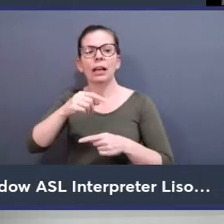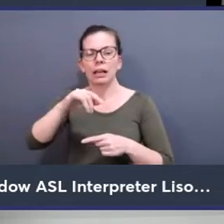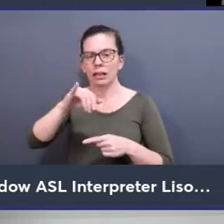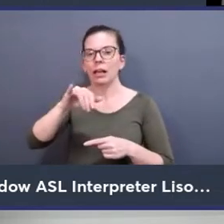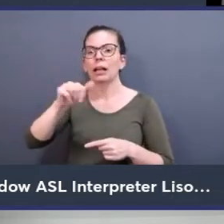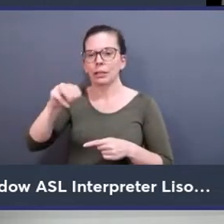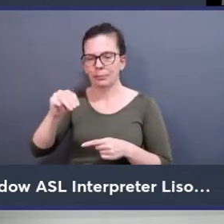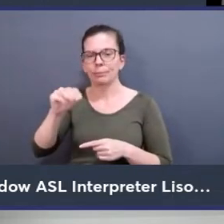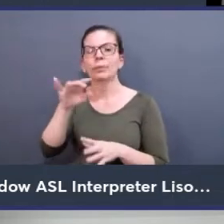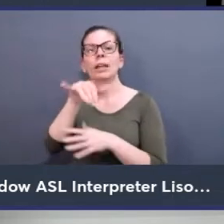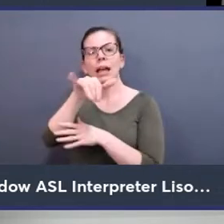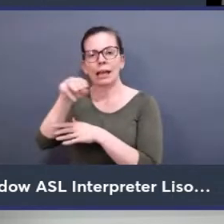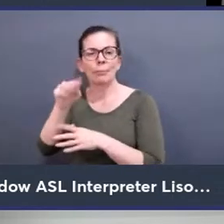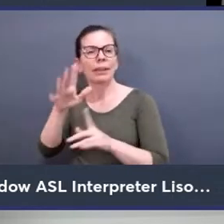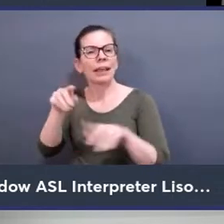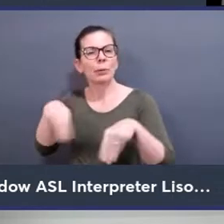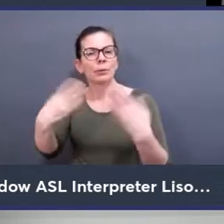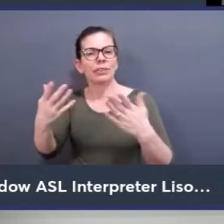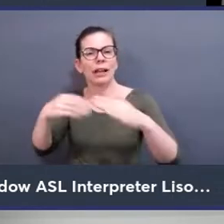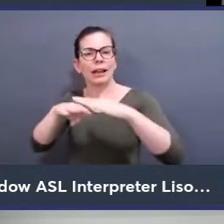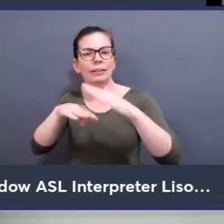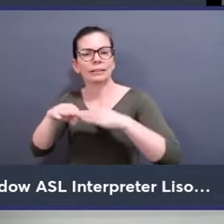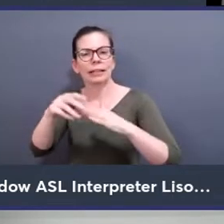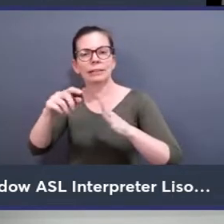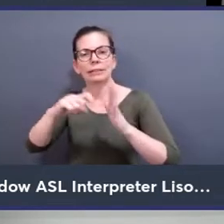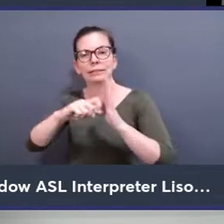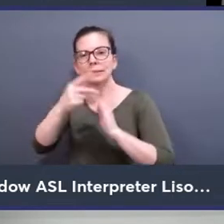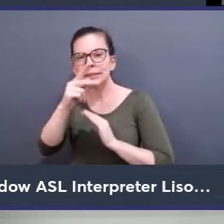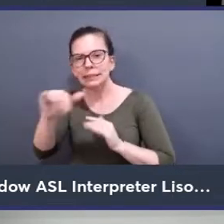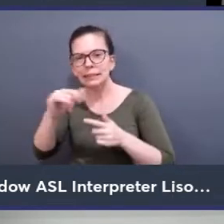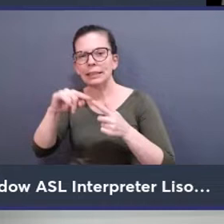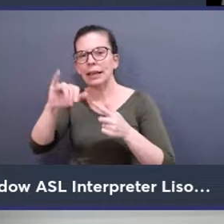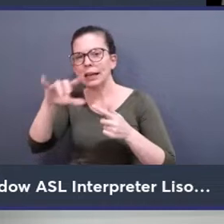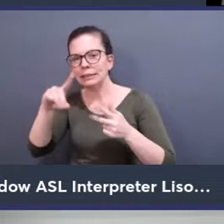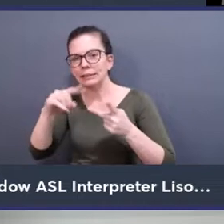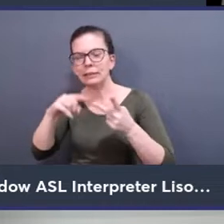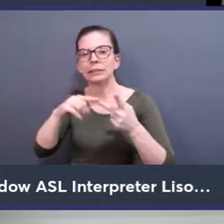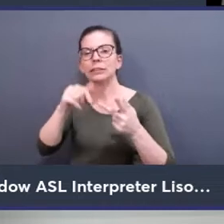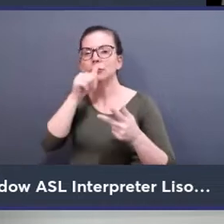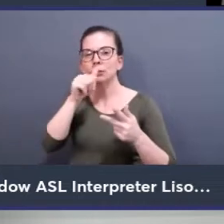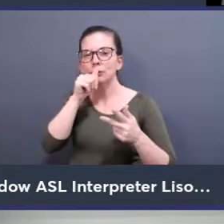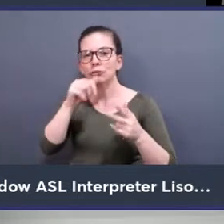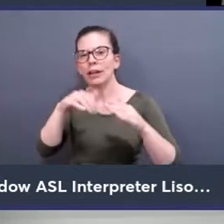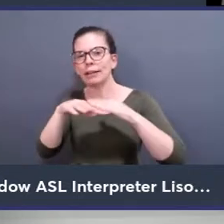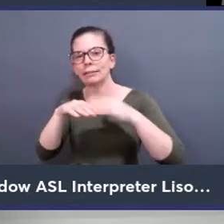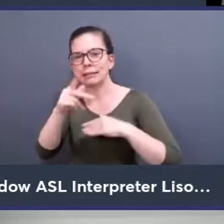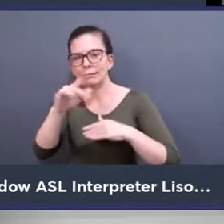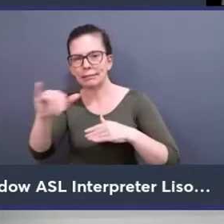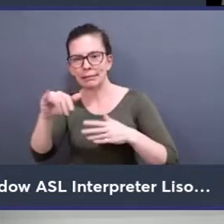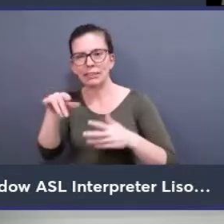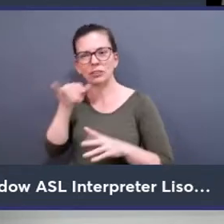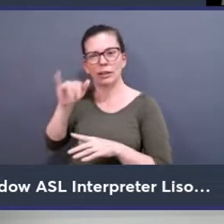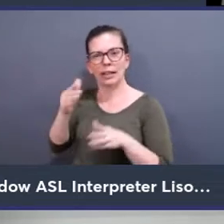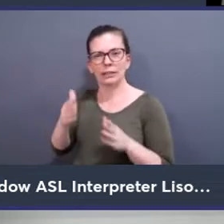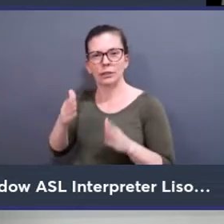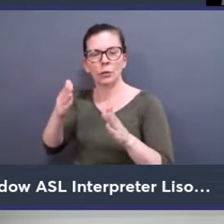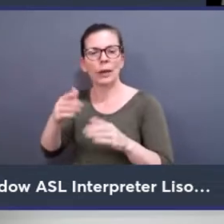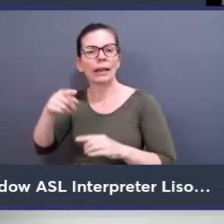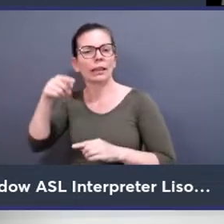And you essentially get an access key ID, and then you would have your secret access key, and this just is a way that you can say, okay,